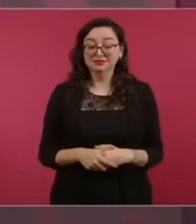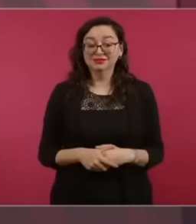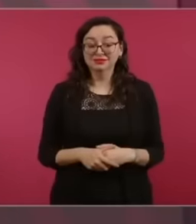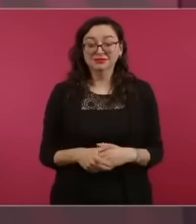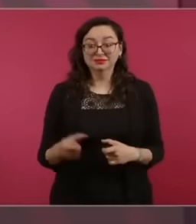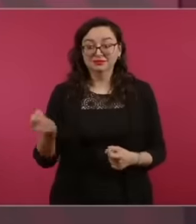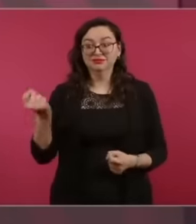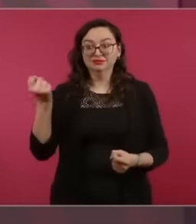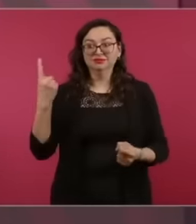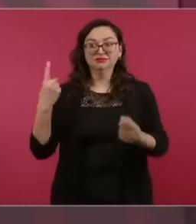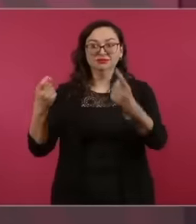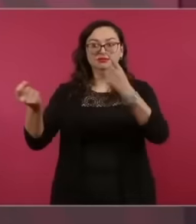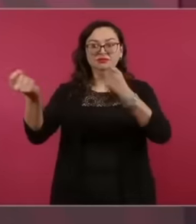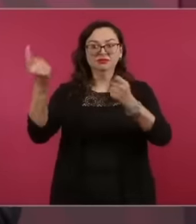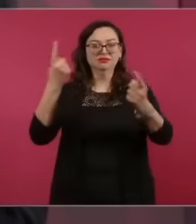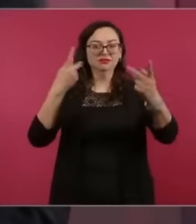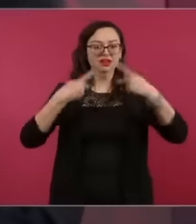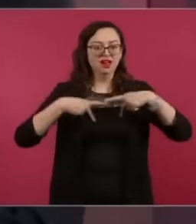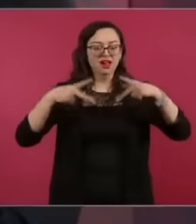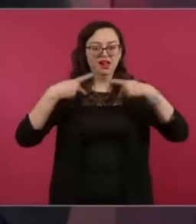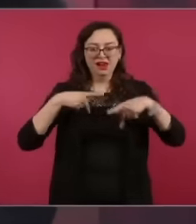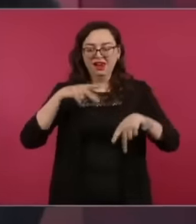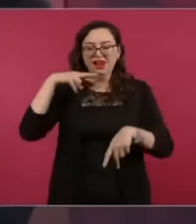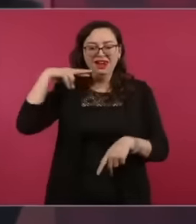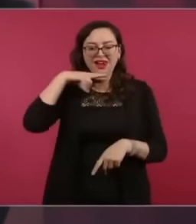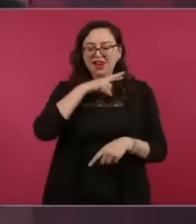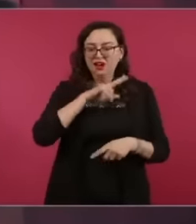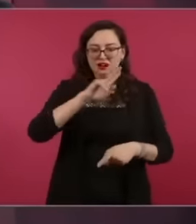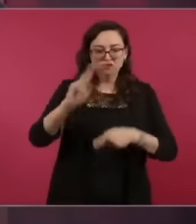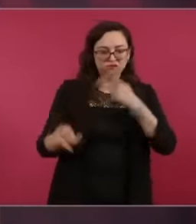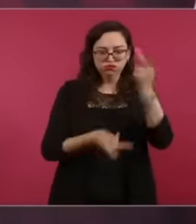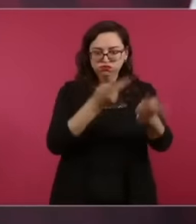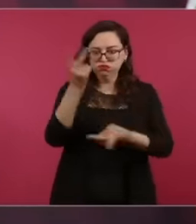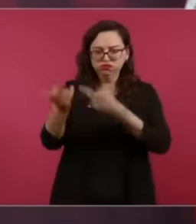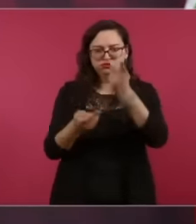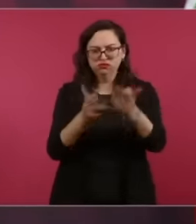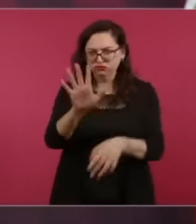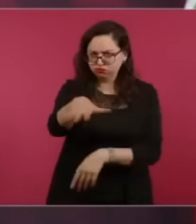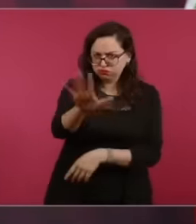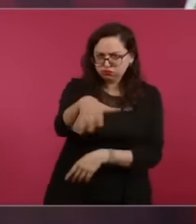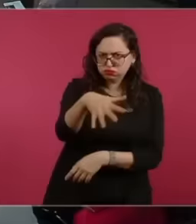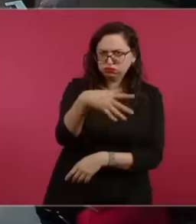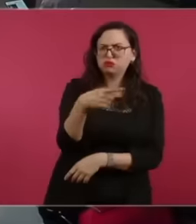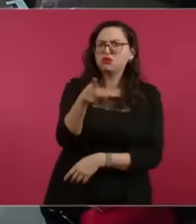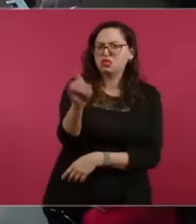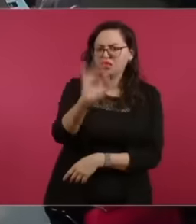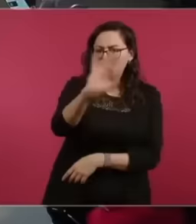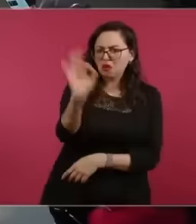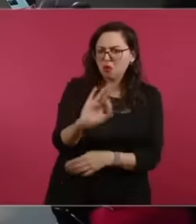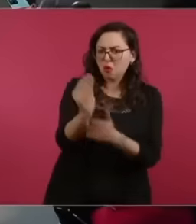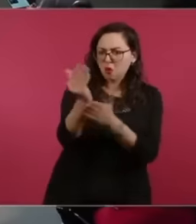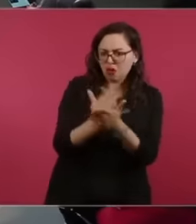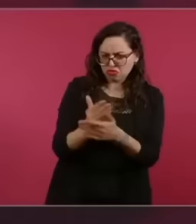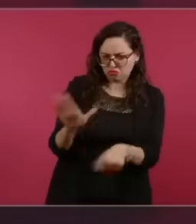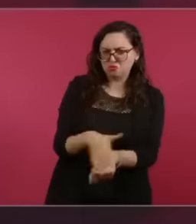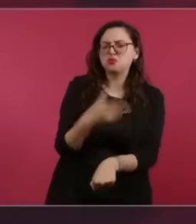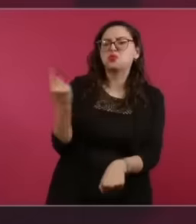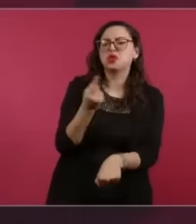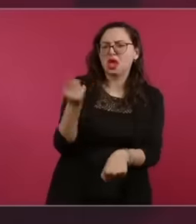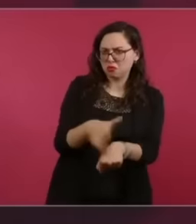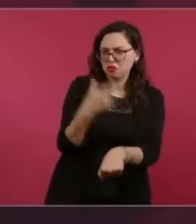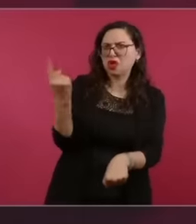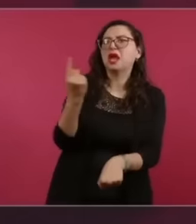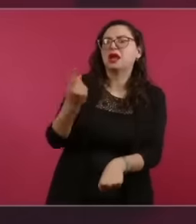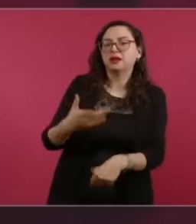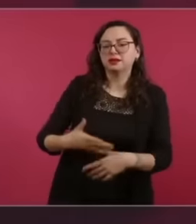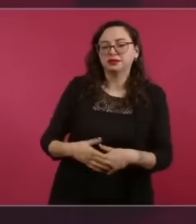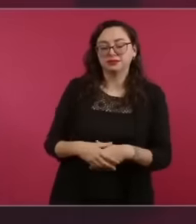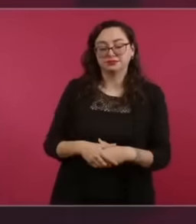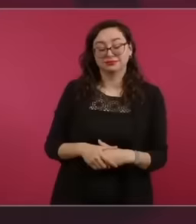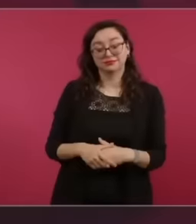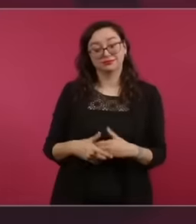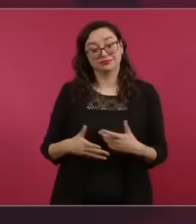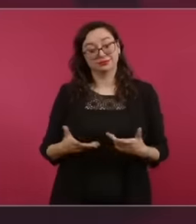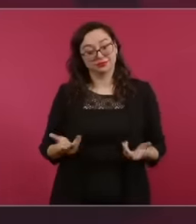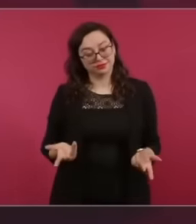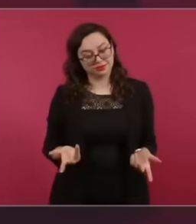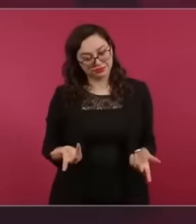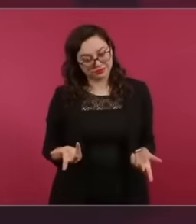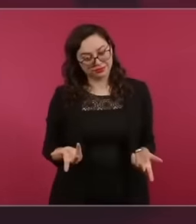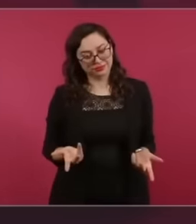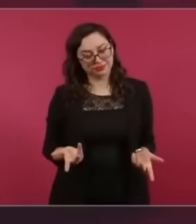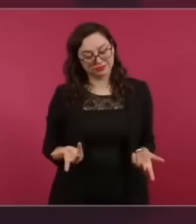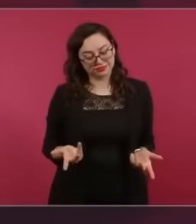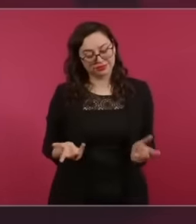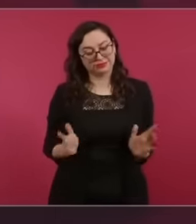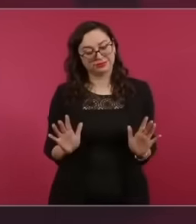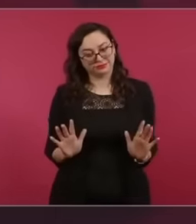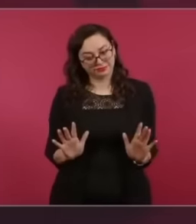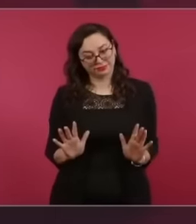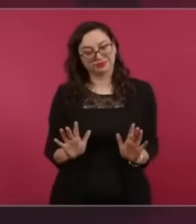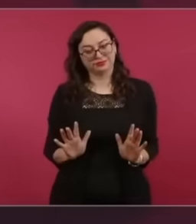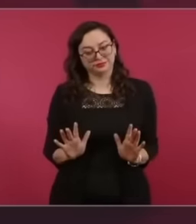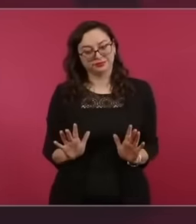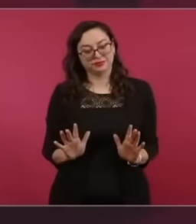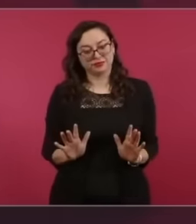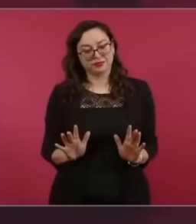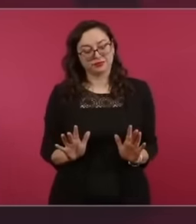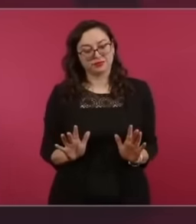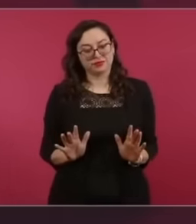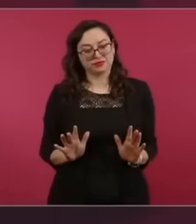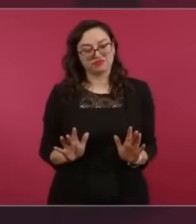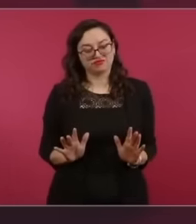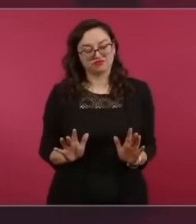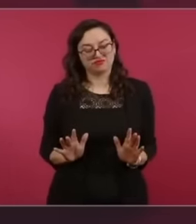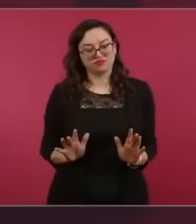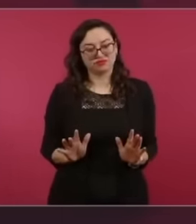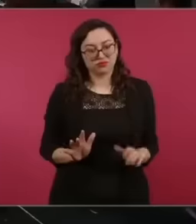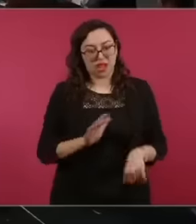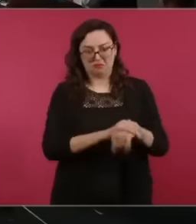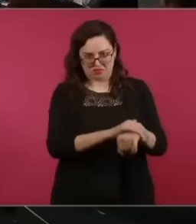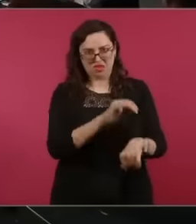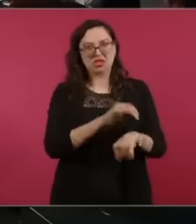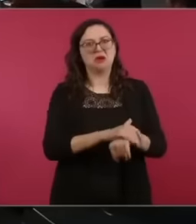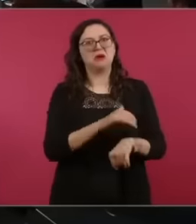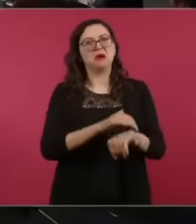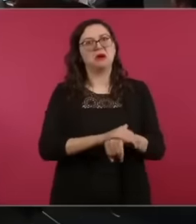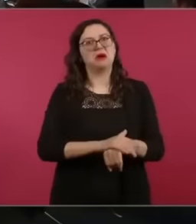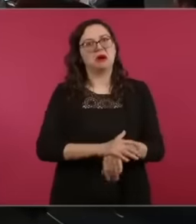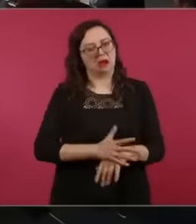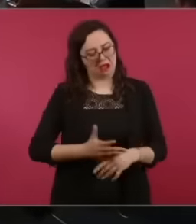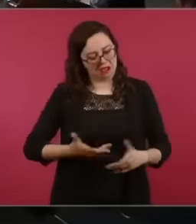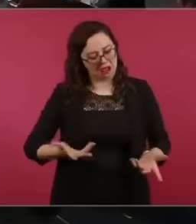was the first one who put the agreement under suspicion says And why that discount to the friend